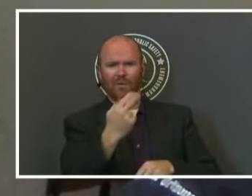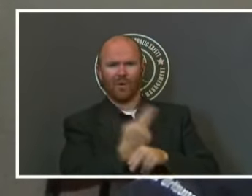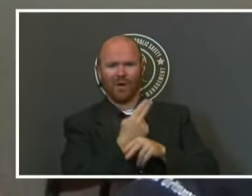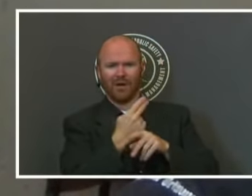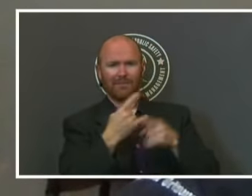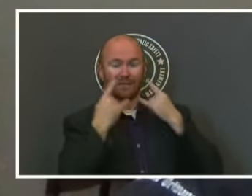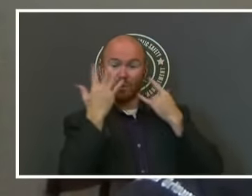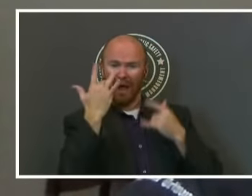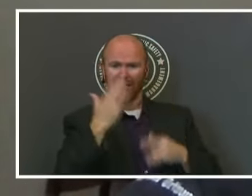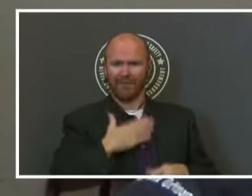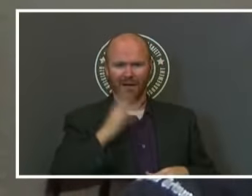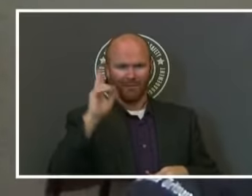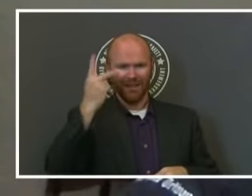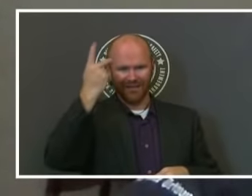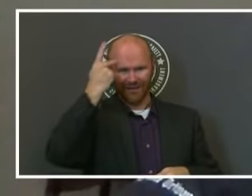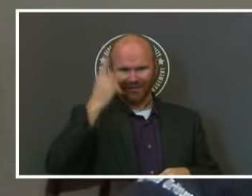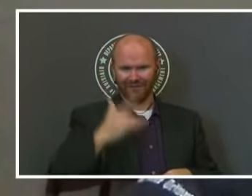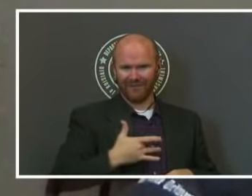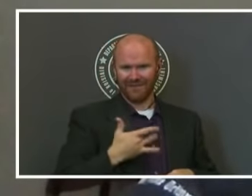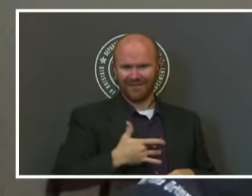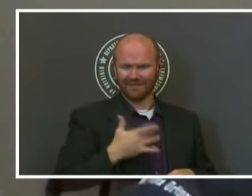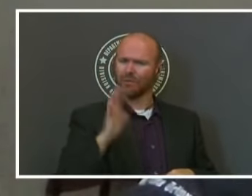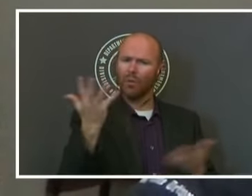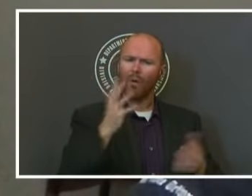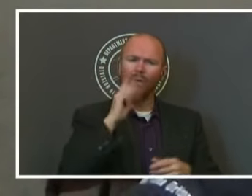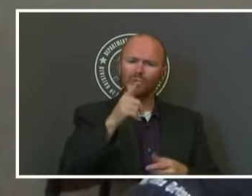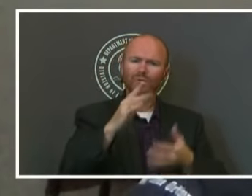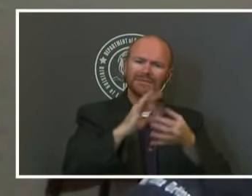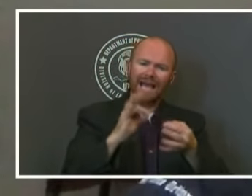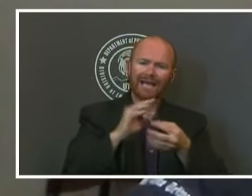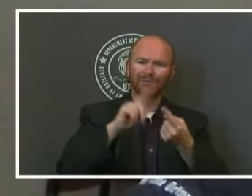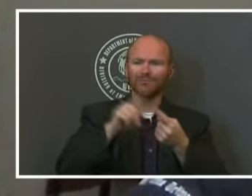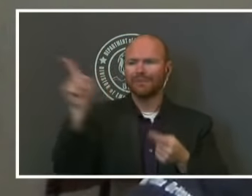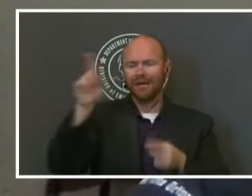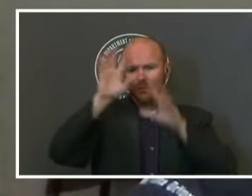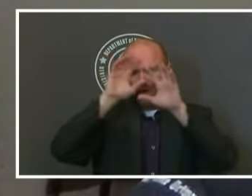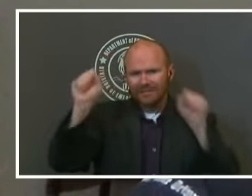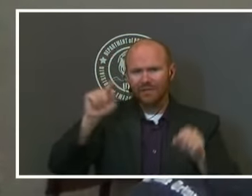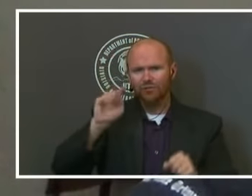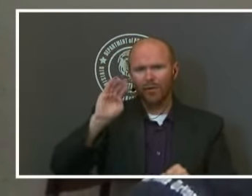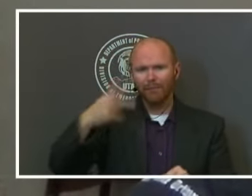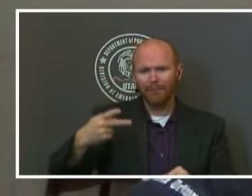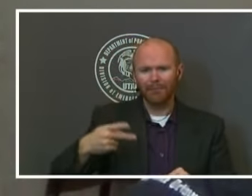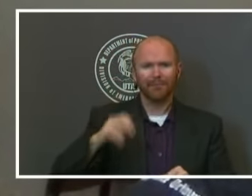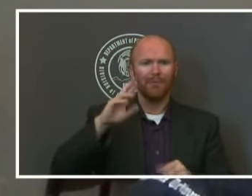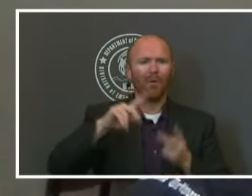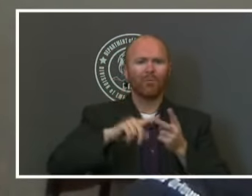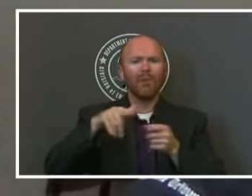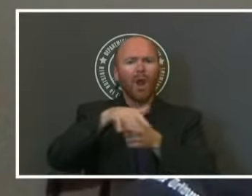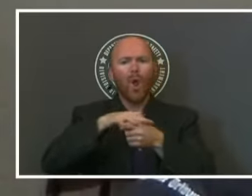to the president and to local